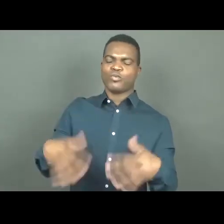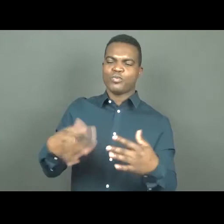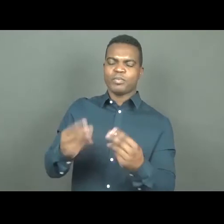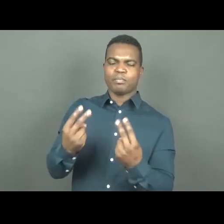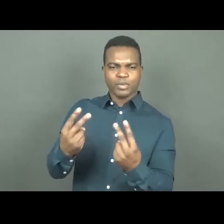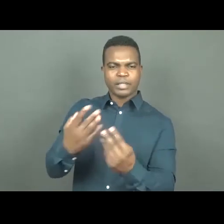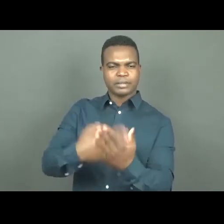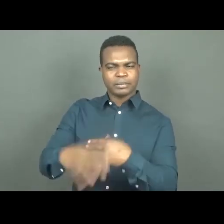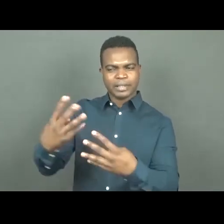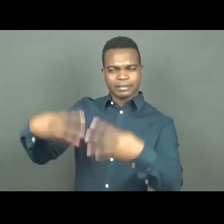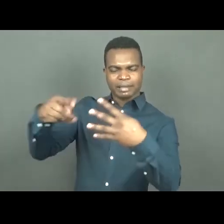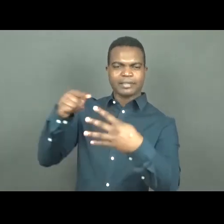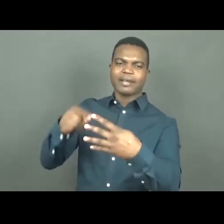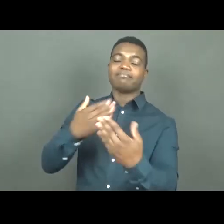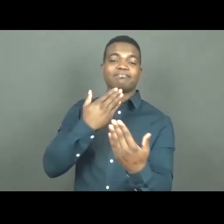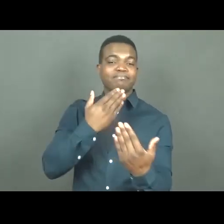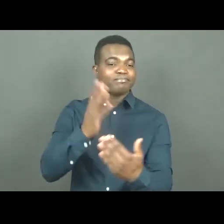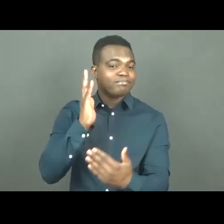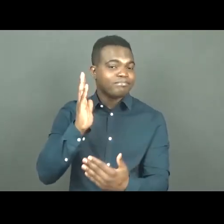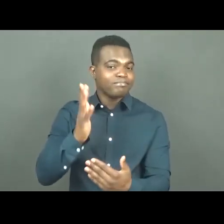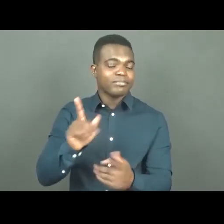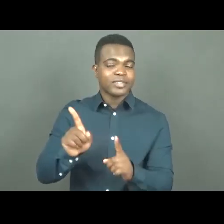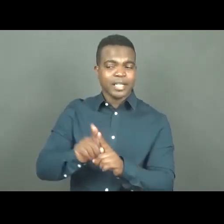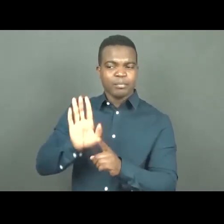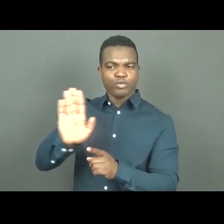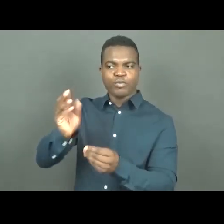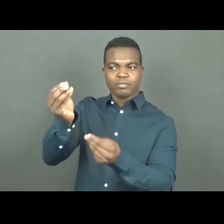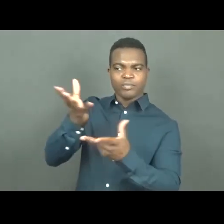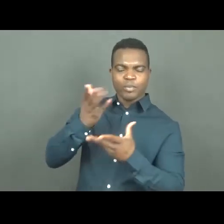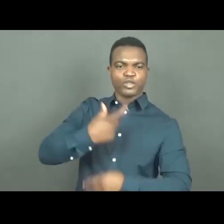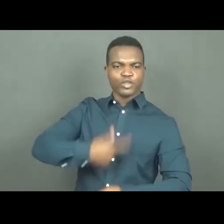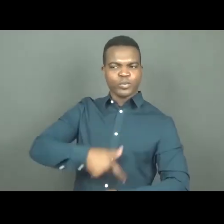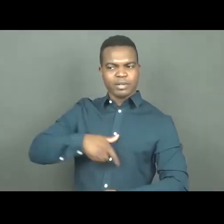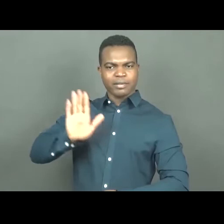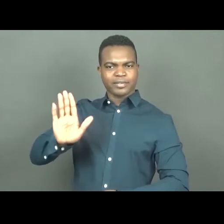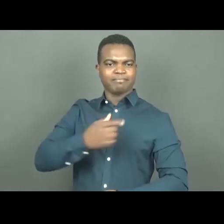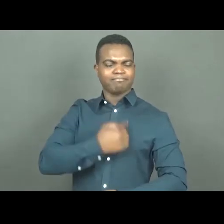Professor of Epidemiology and Director of the International Centre for Evidence in Disability